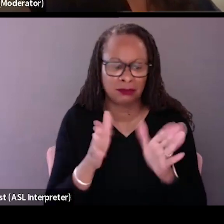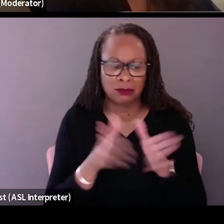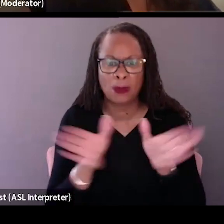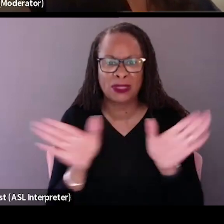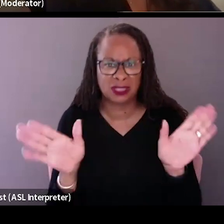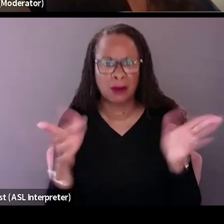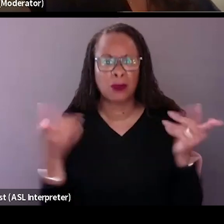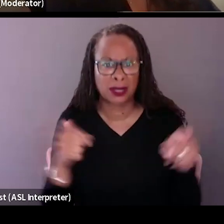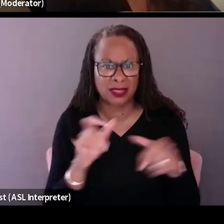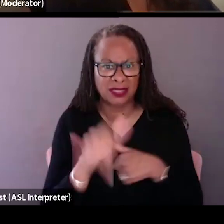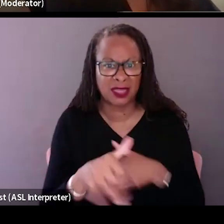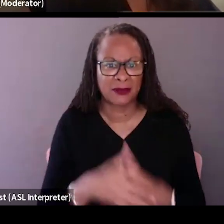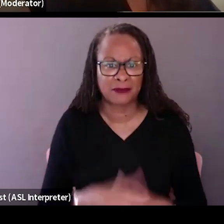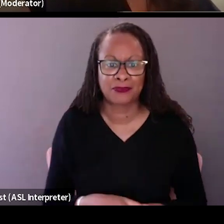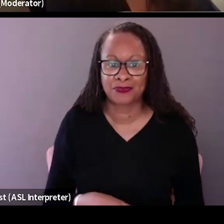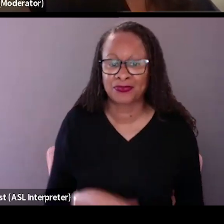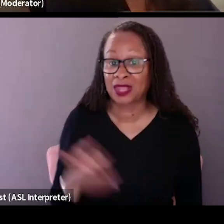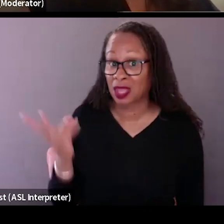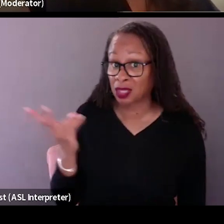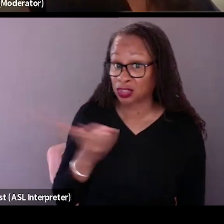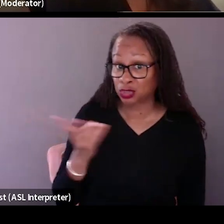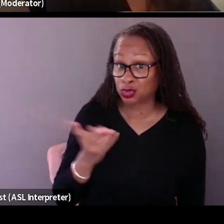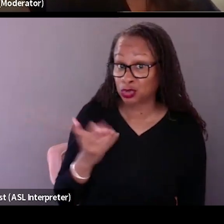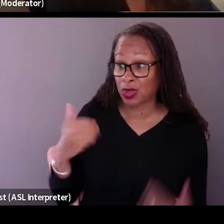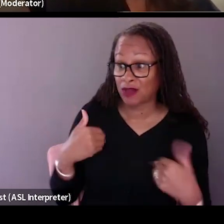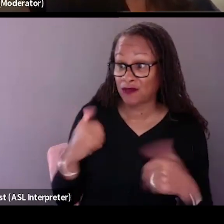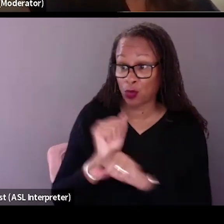You've worked together on other true crime docuseries,